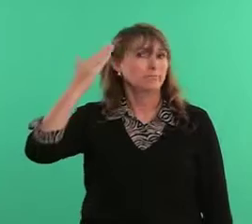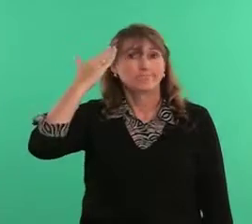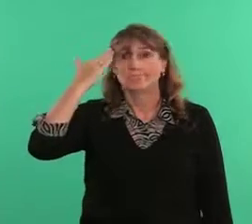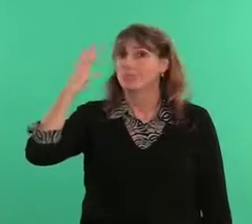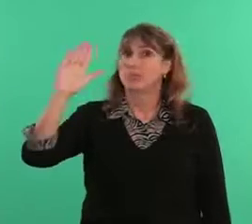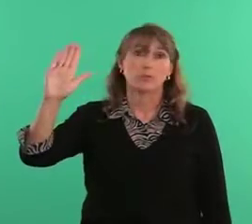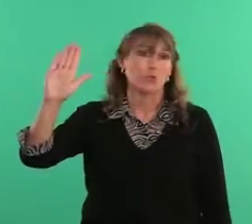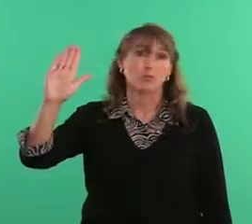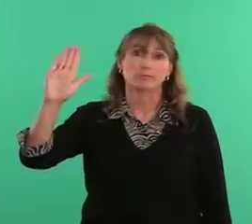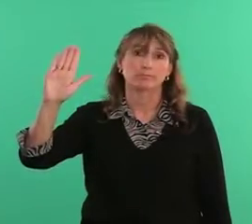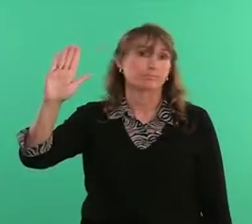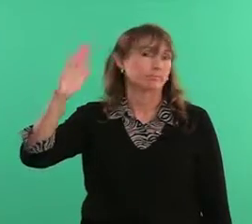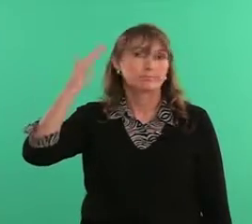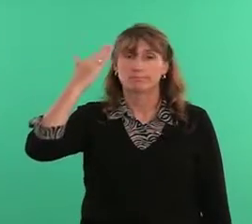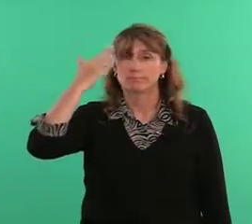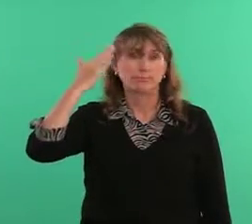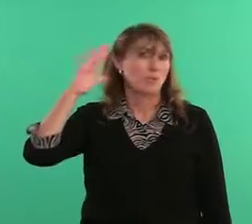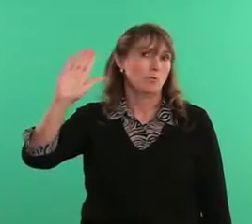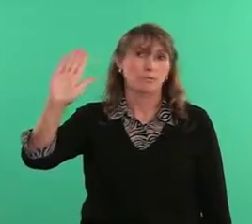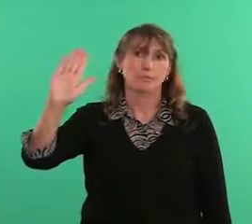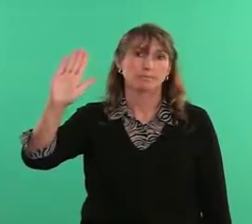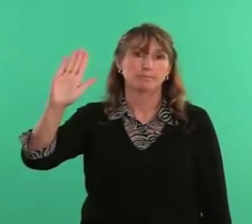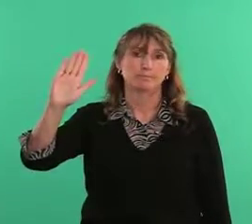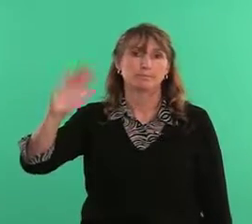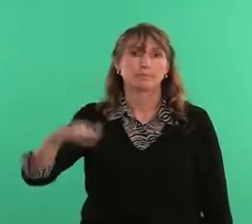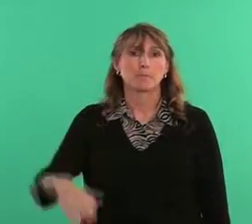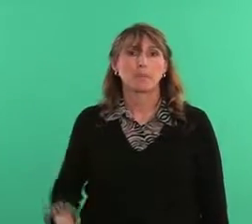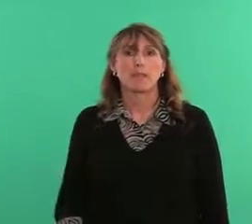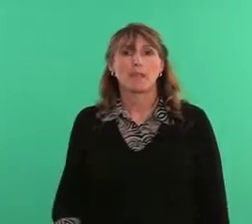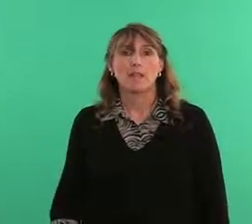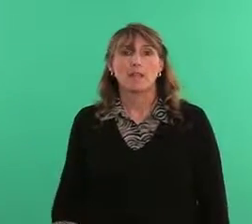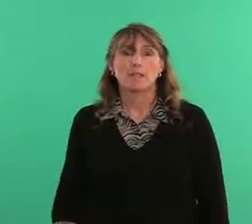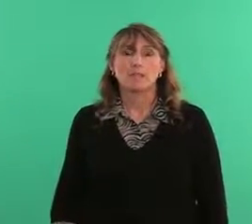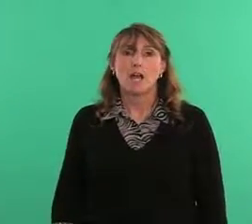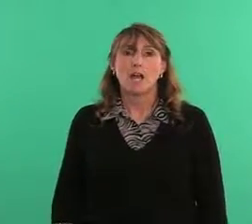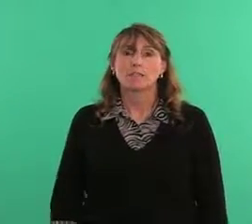don't know, don't now not